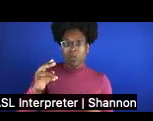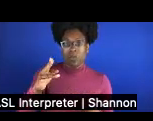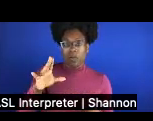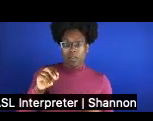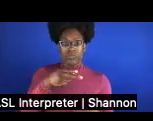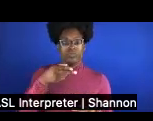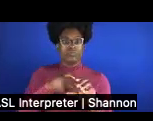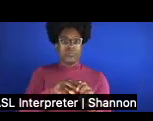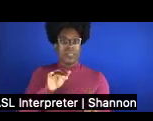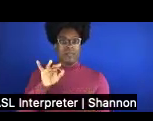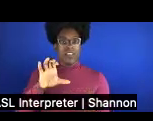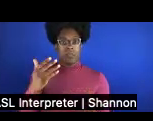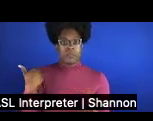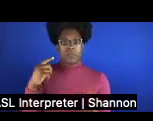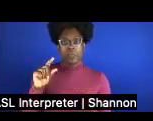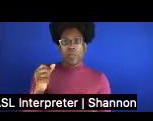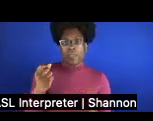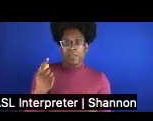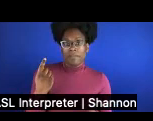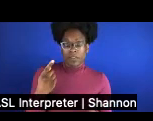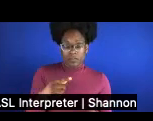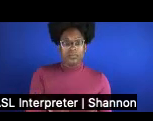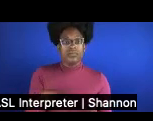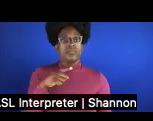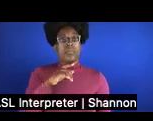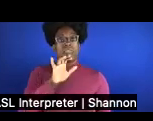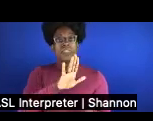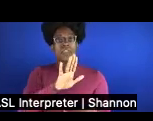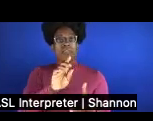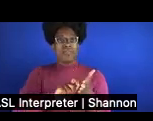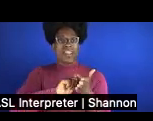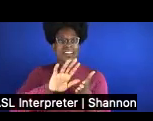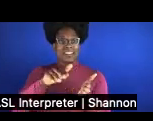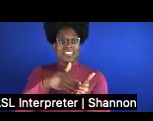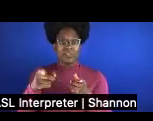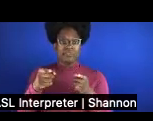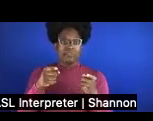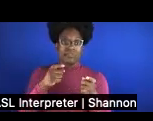She directed the Ashland University Writing Center from 2016 to 2018. She holds a PhD in